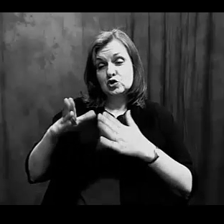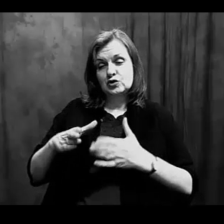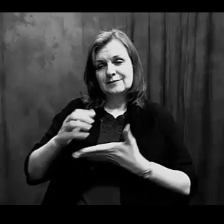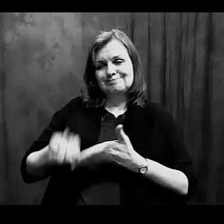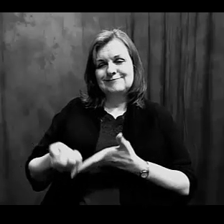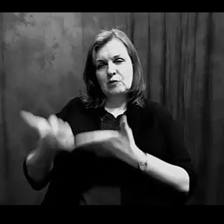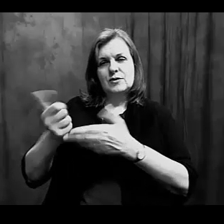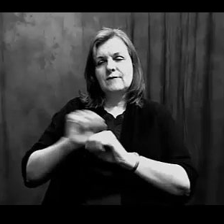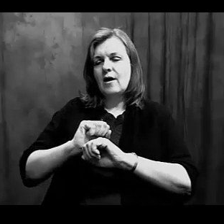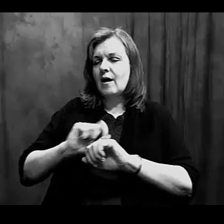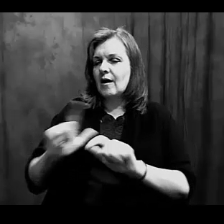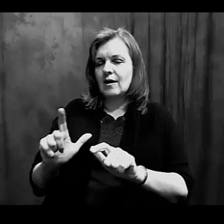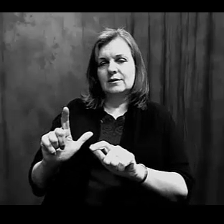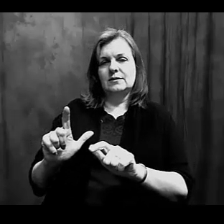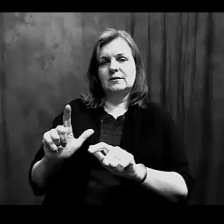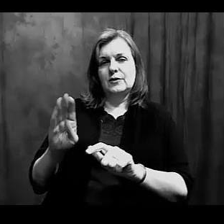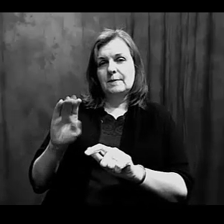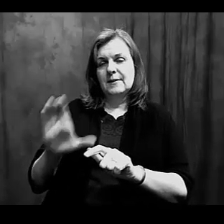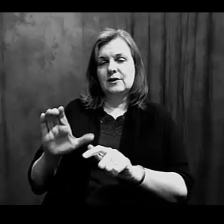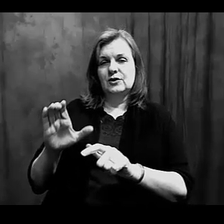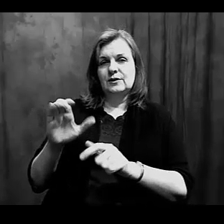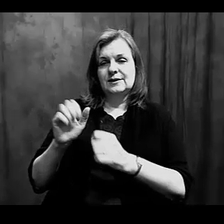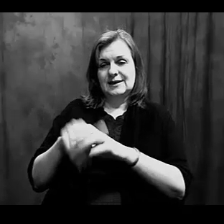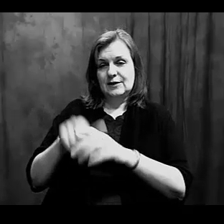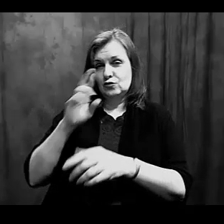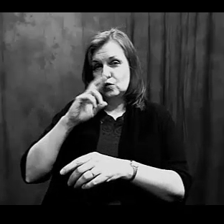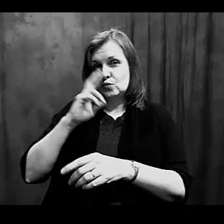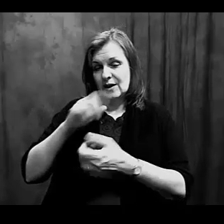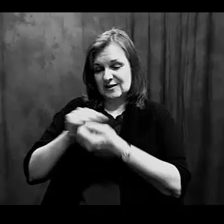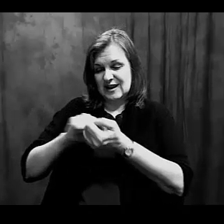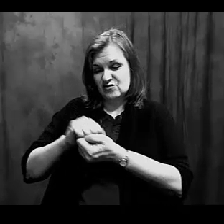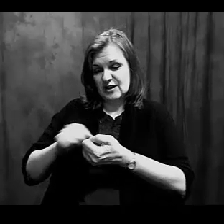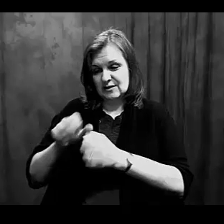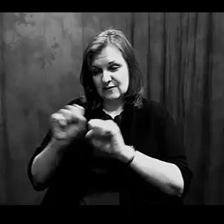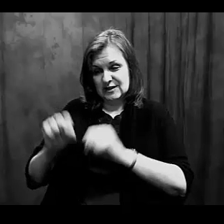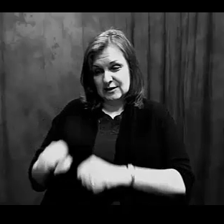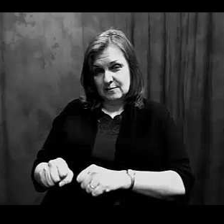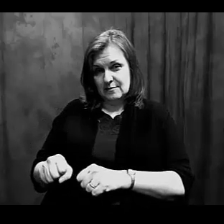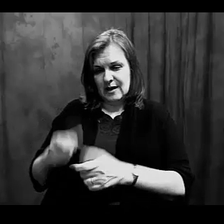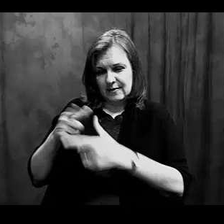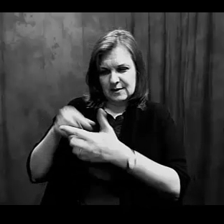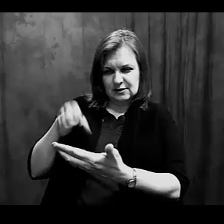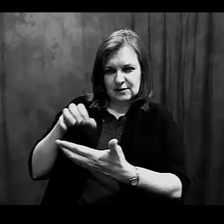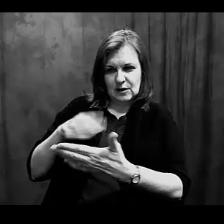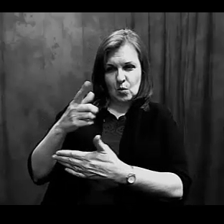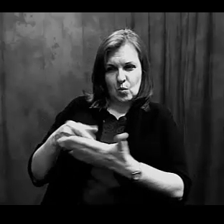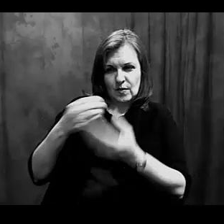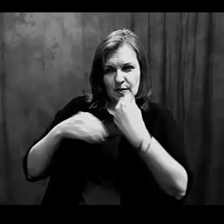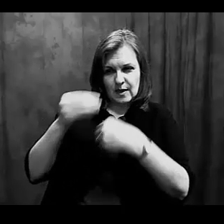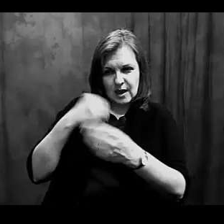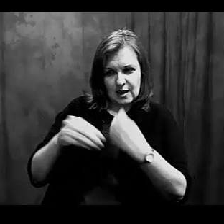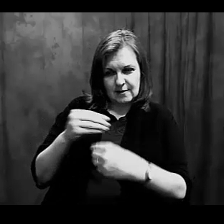they eliminated all of the bacteria in their digestive tract with antibiotics